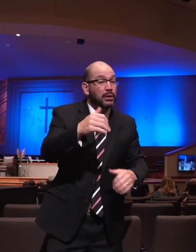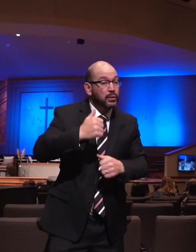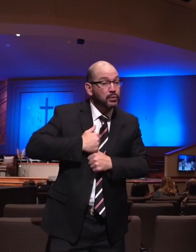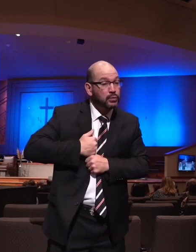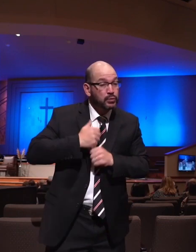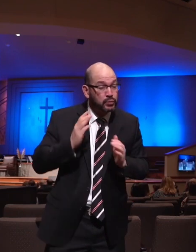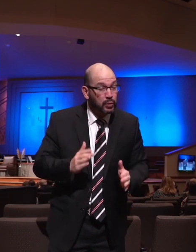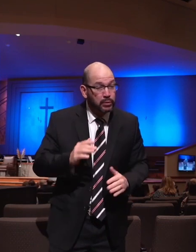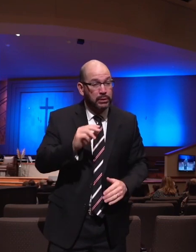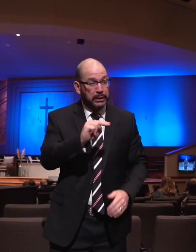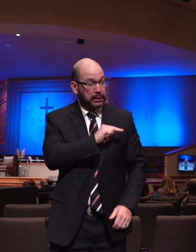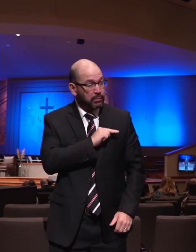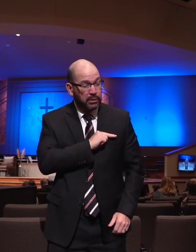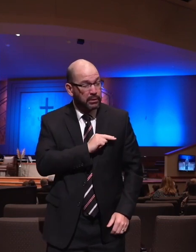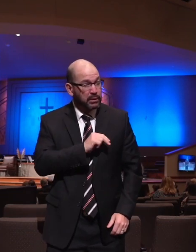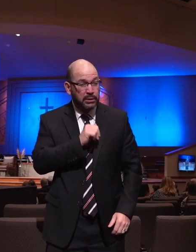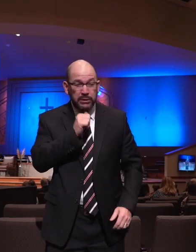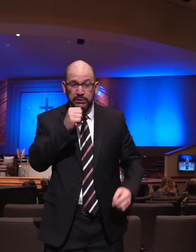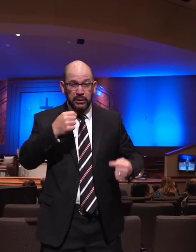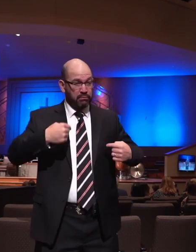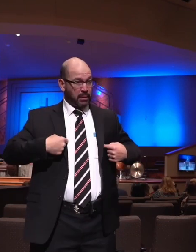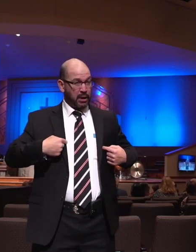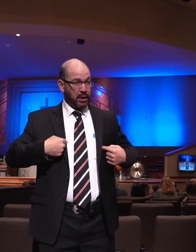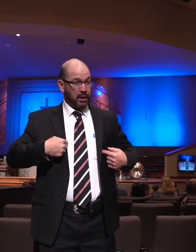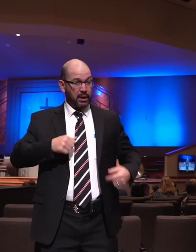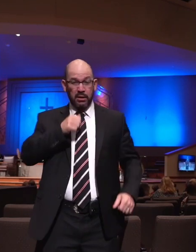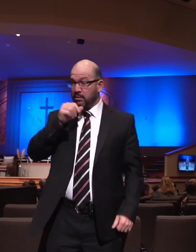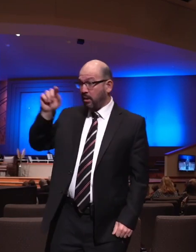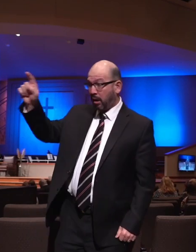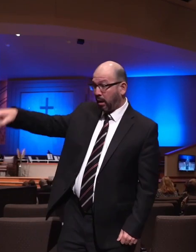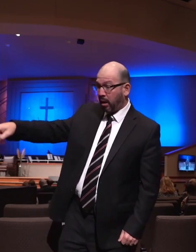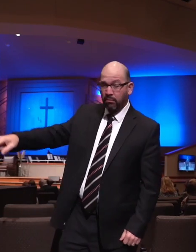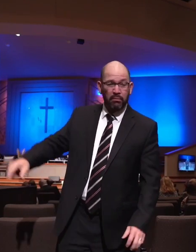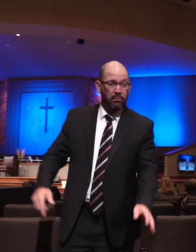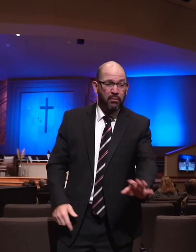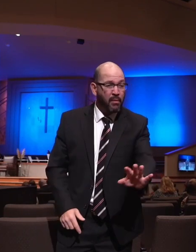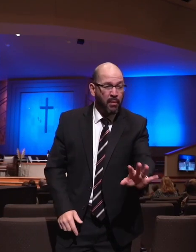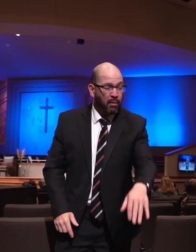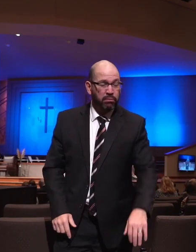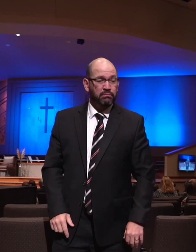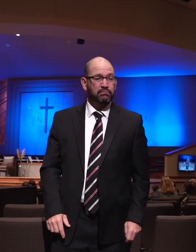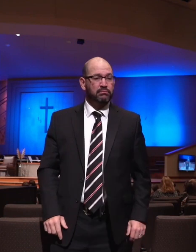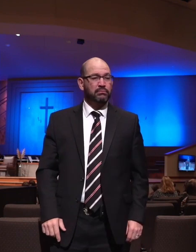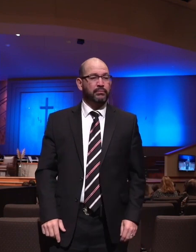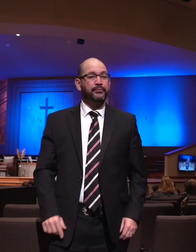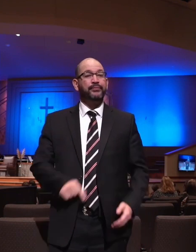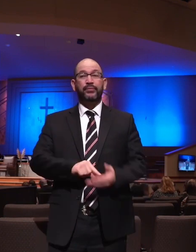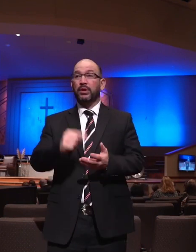because after he's healed look real quickly at verse 15 and 16